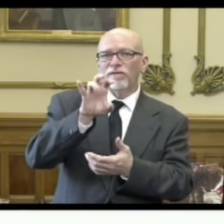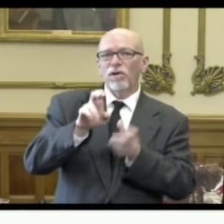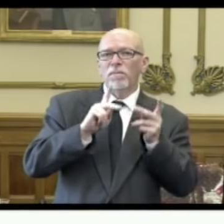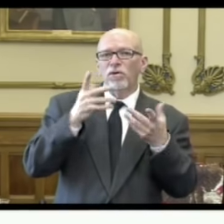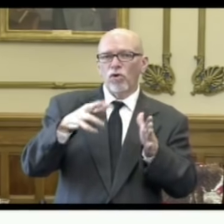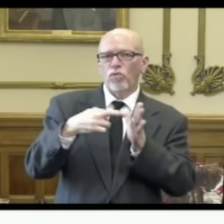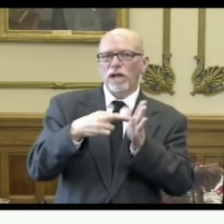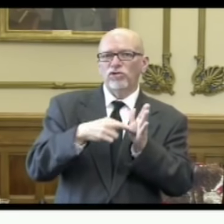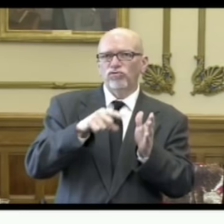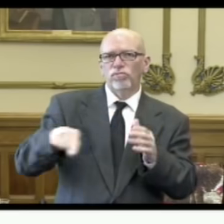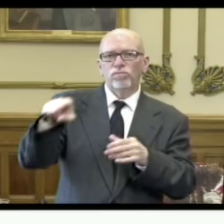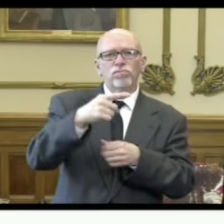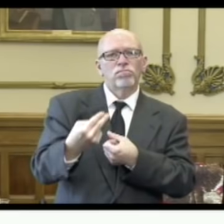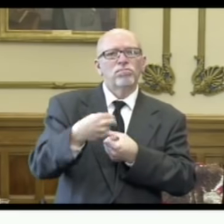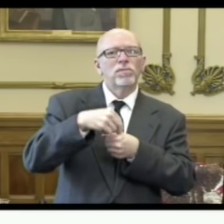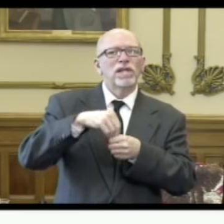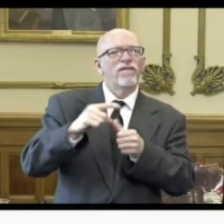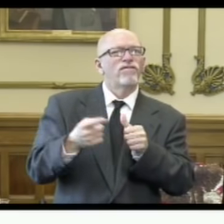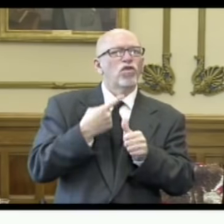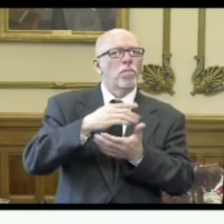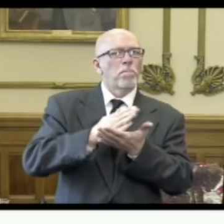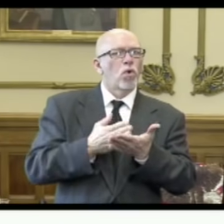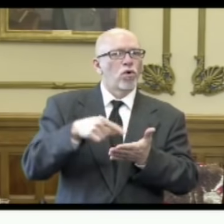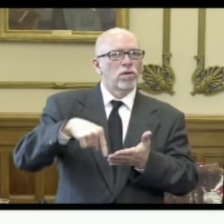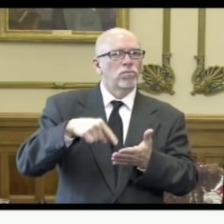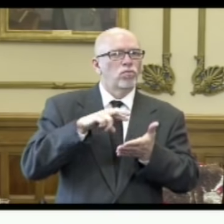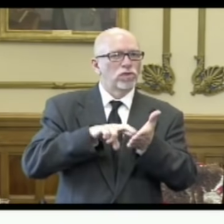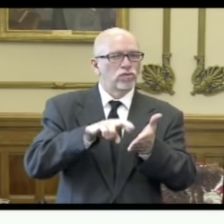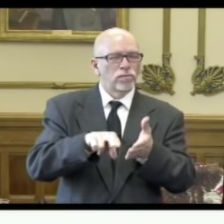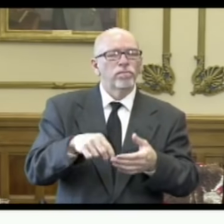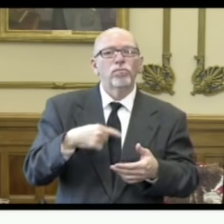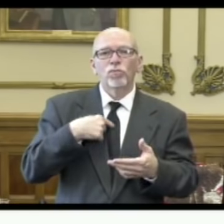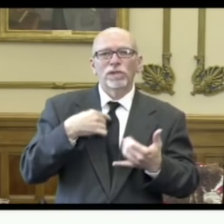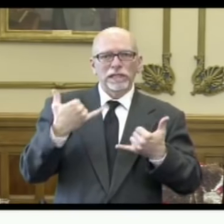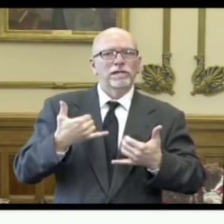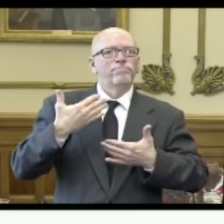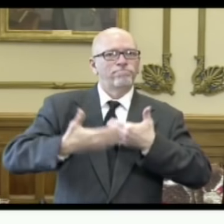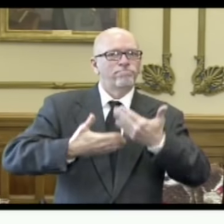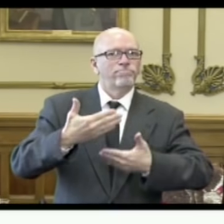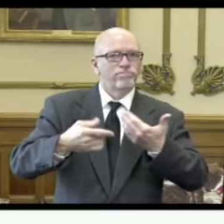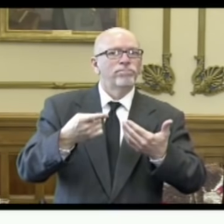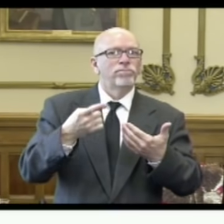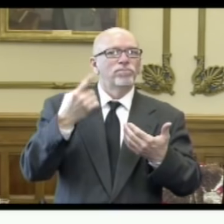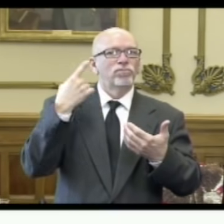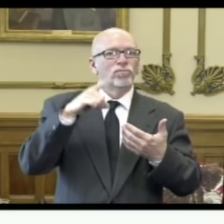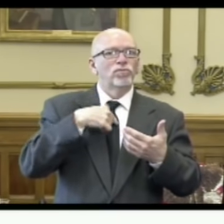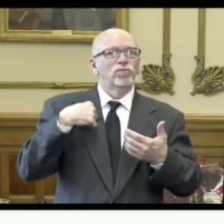FAIRBANKS SCHOOL OF PUBLIC HEALTH. MORE THAN 7 3700 PEOPLE HAVE REGISTERED TO